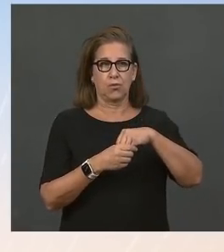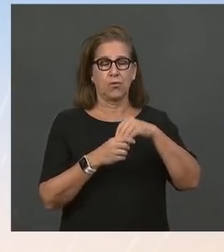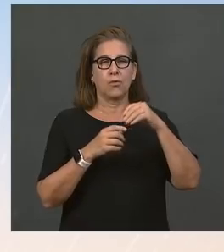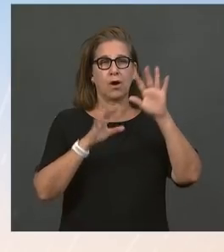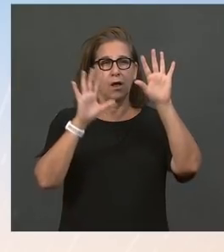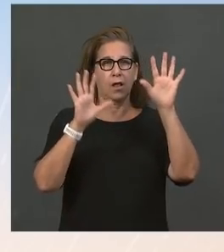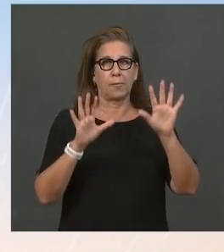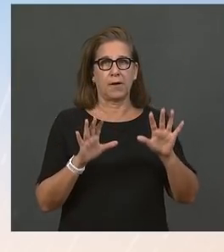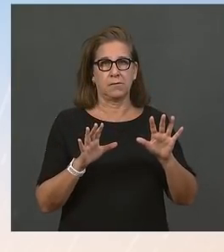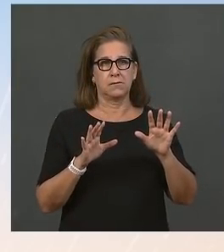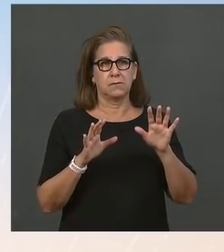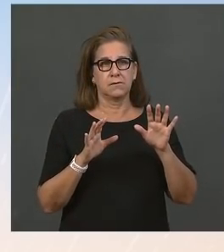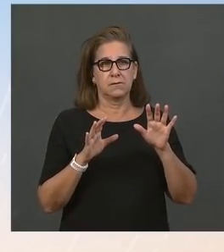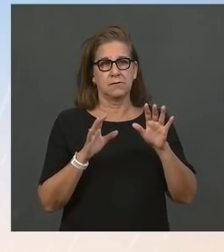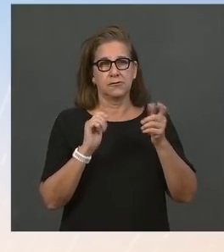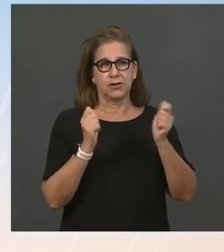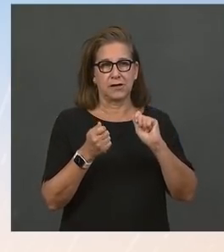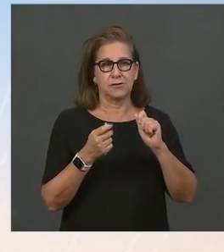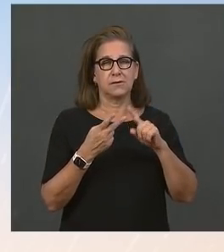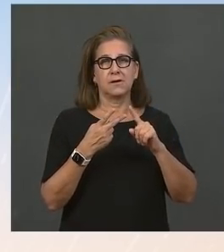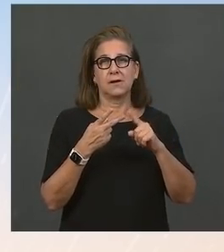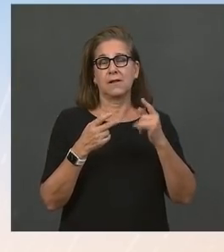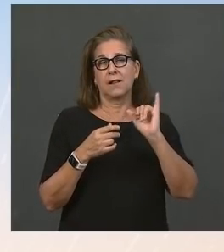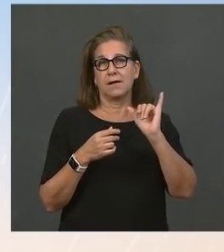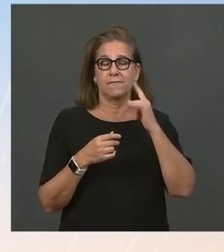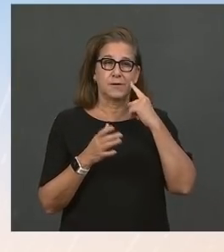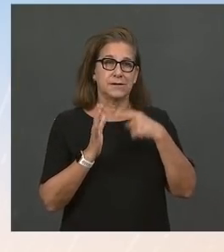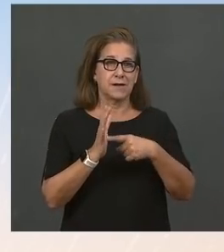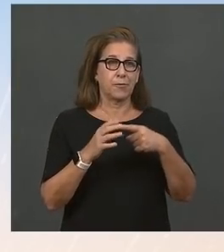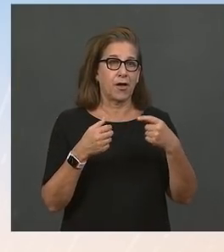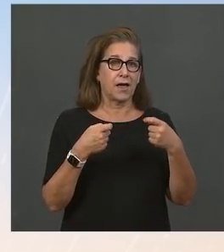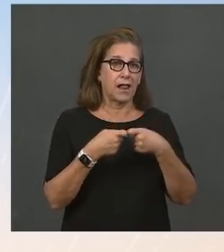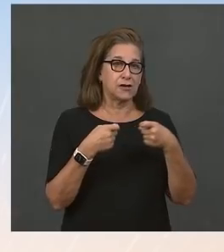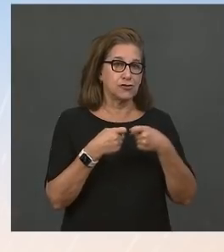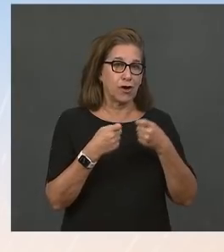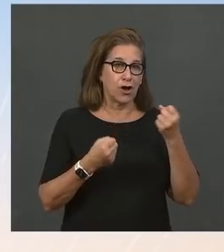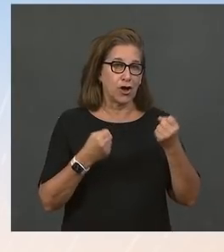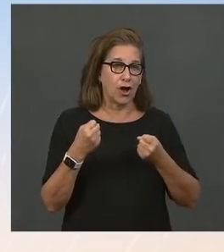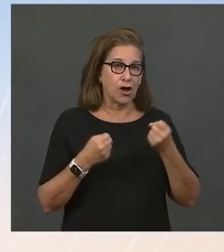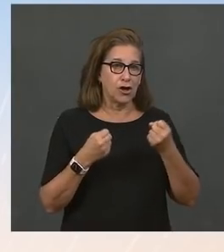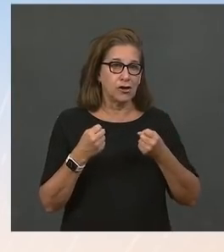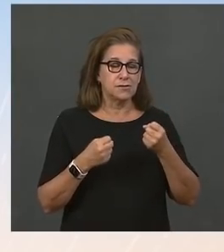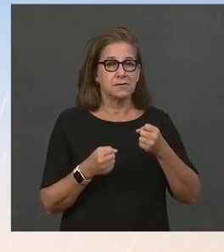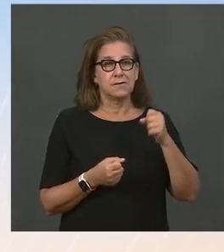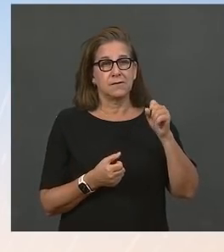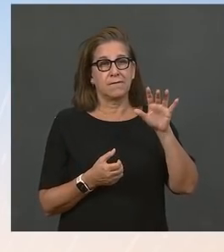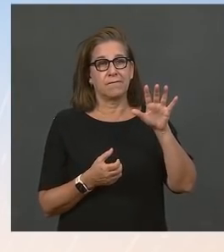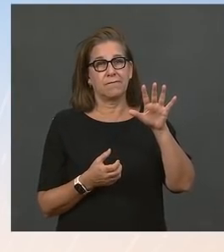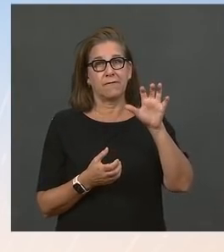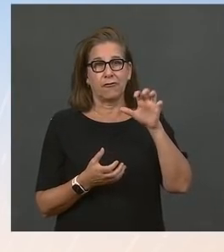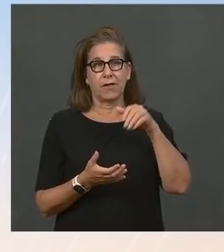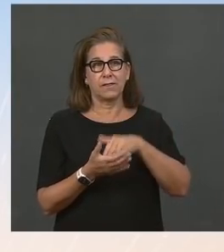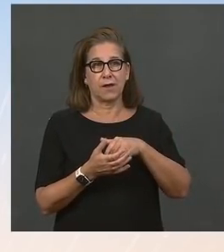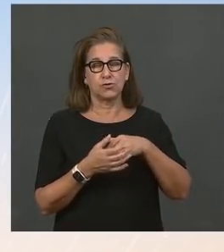500,000 charging stations across the country, which would be a huge impact -- have a big impact in moving toward an industry